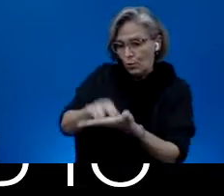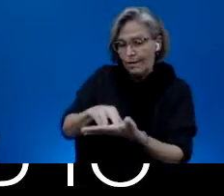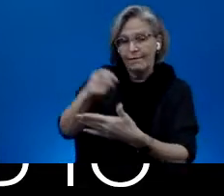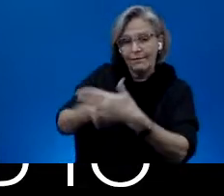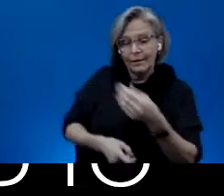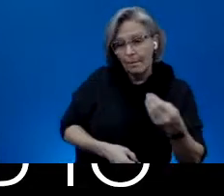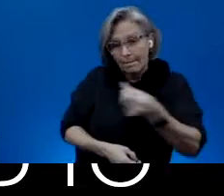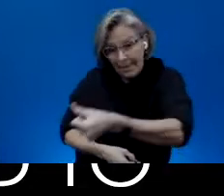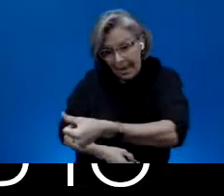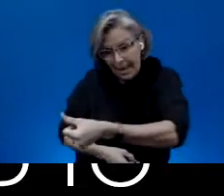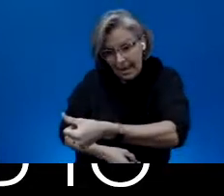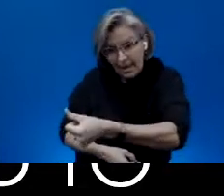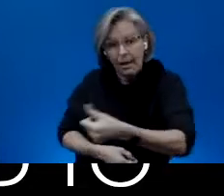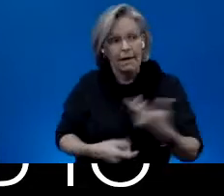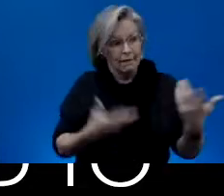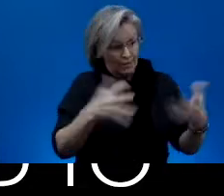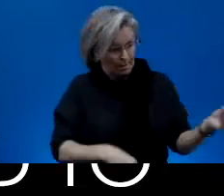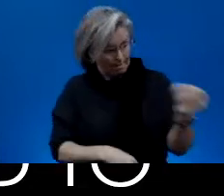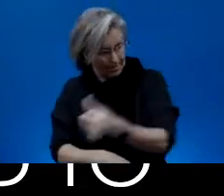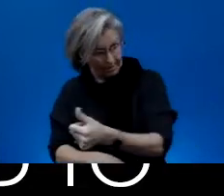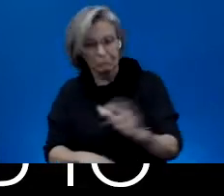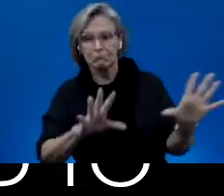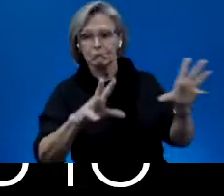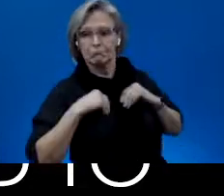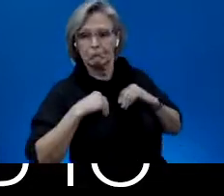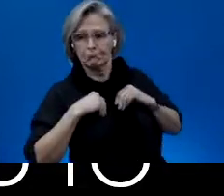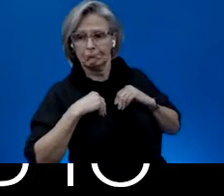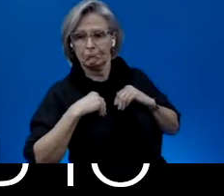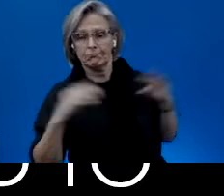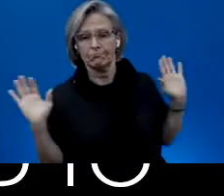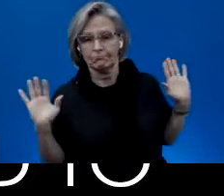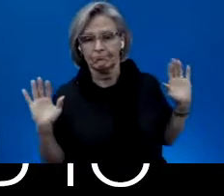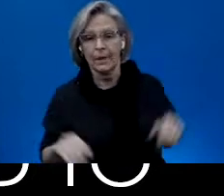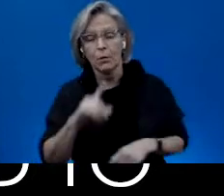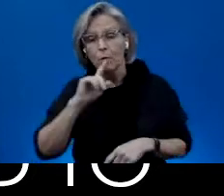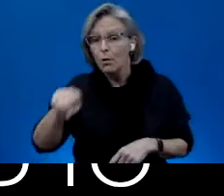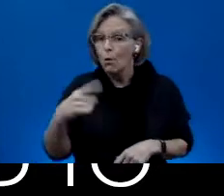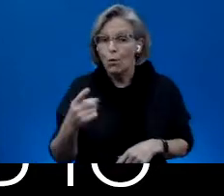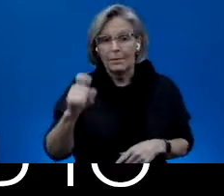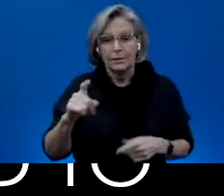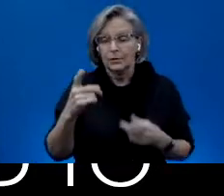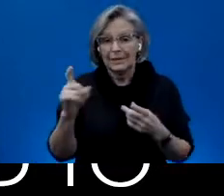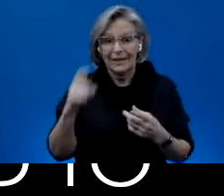And once they've done that, they are in. Now, I wanna make it clear that the only thing you really need to apply is your name